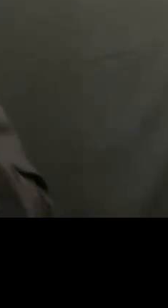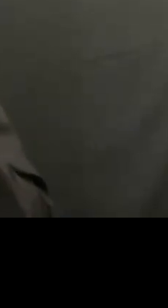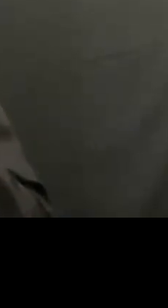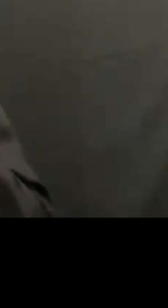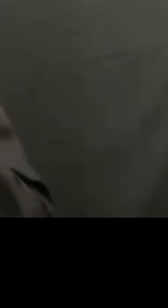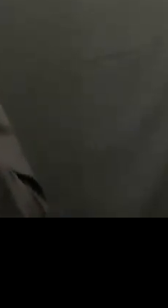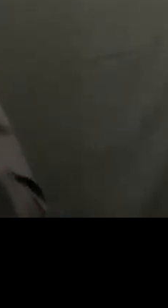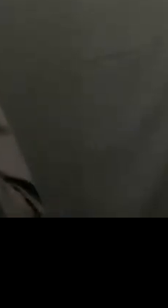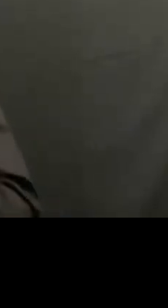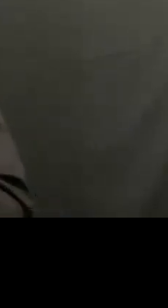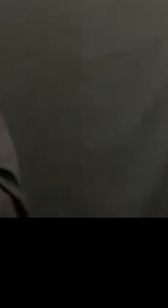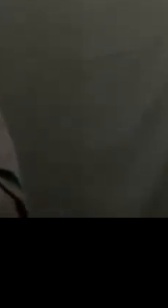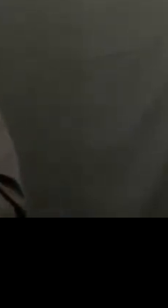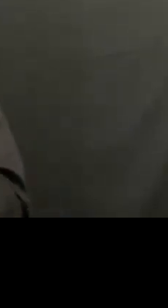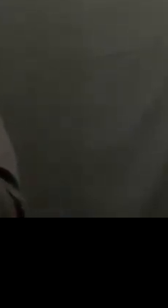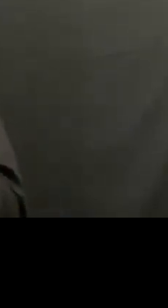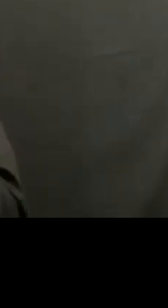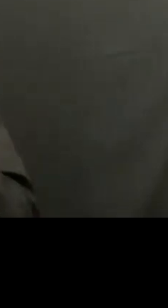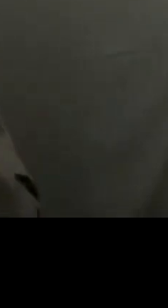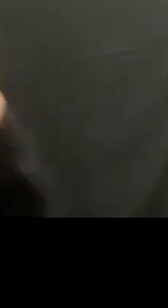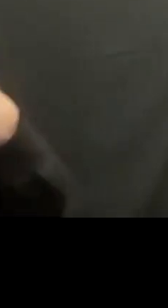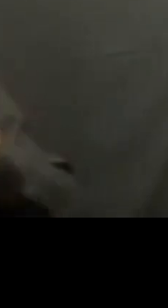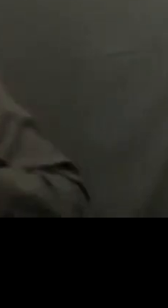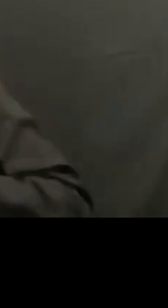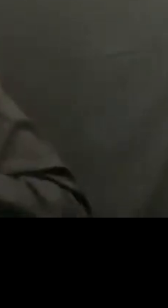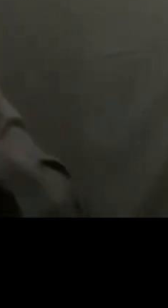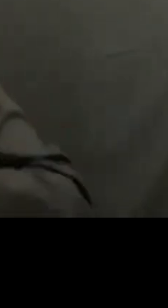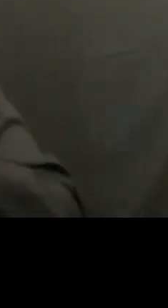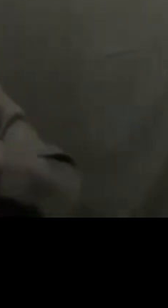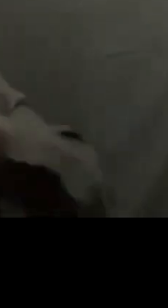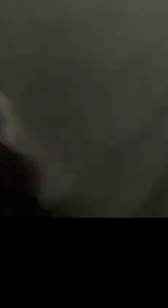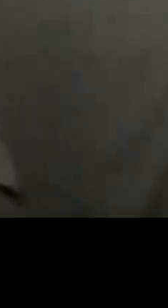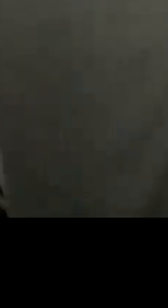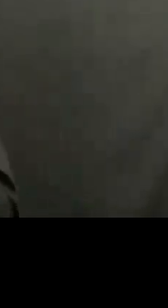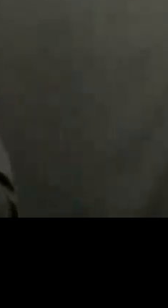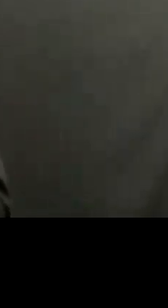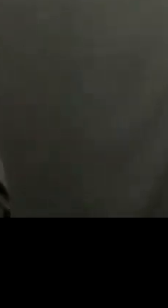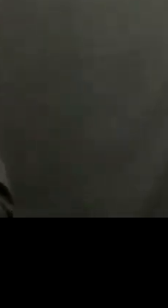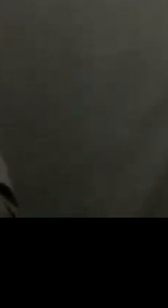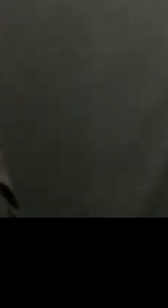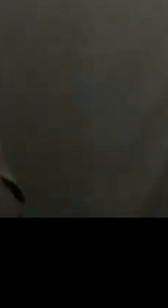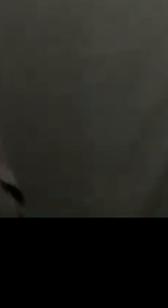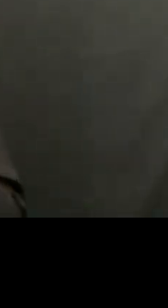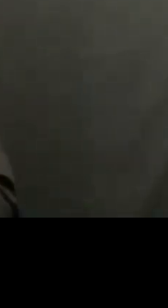perhaps you have a process for adopting new technologies. Perhaps you do training there, and you say, by the way,